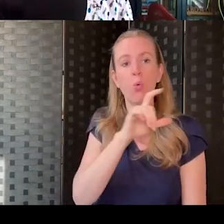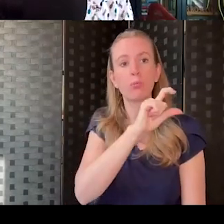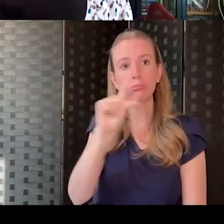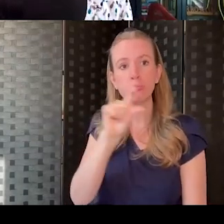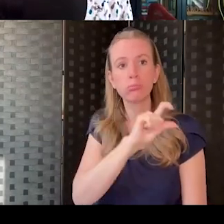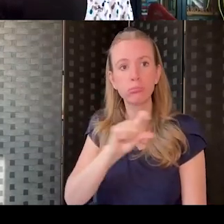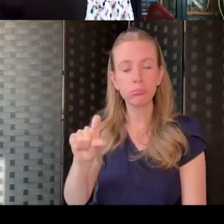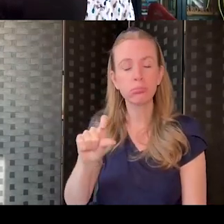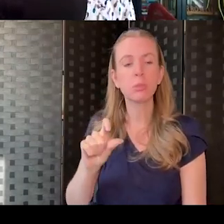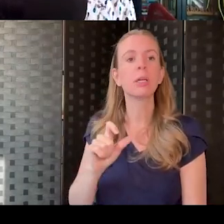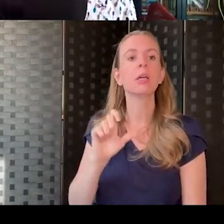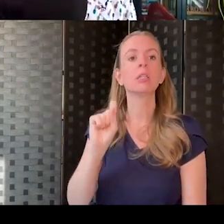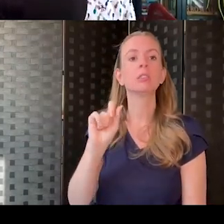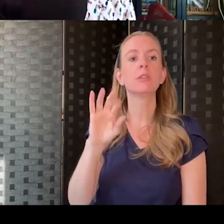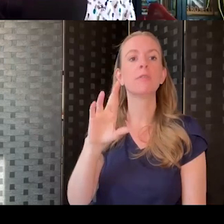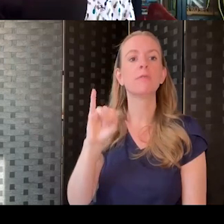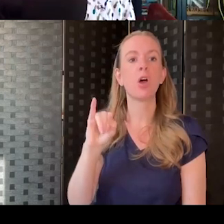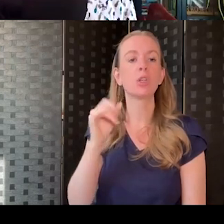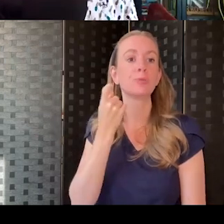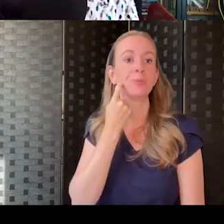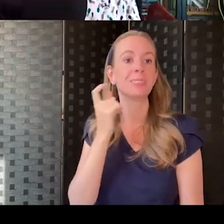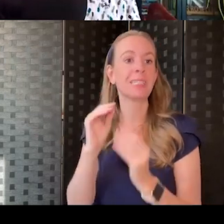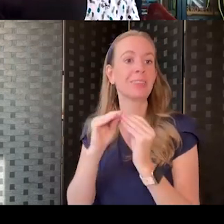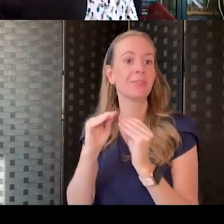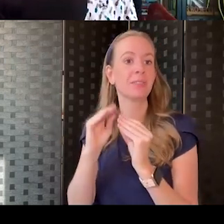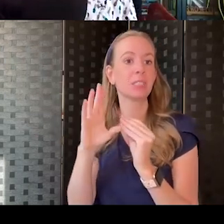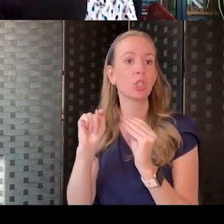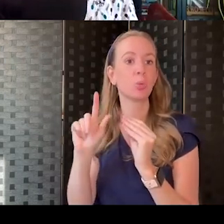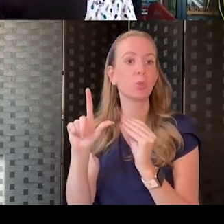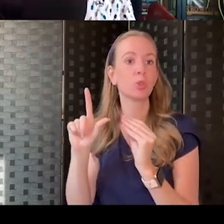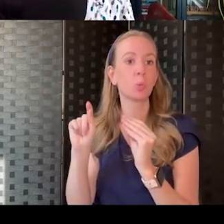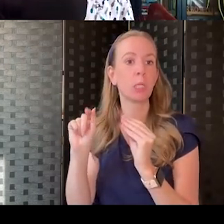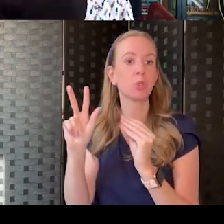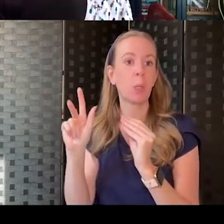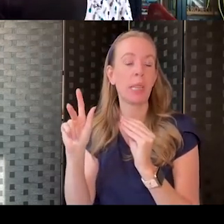While Safari with the last one to fix those bugs in October of 2023, that is recent enough that